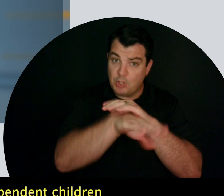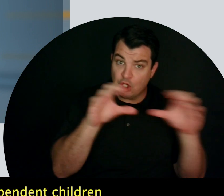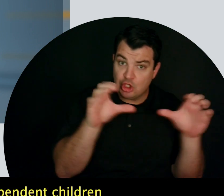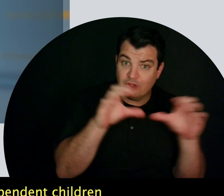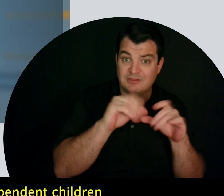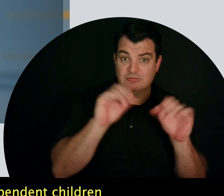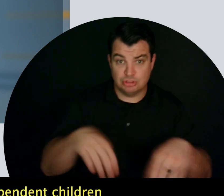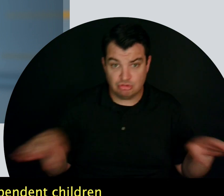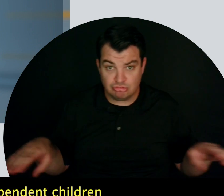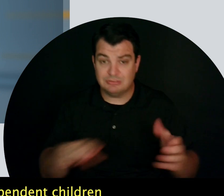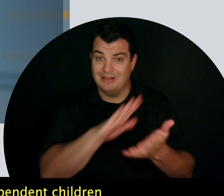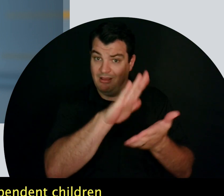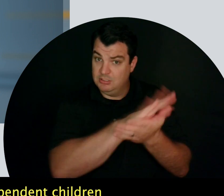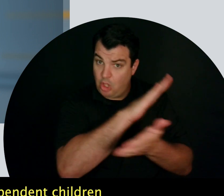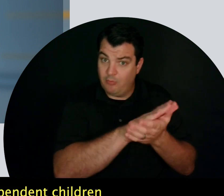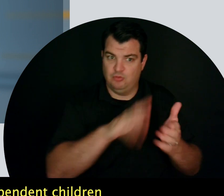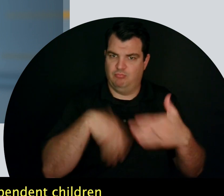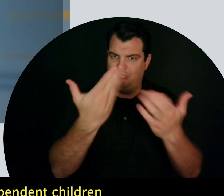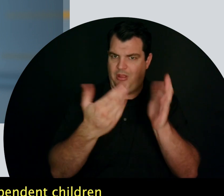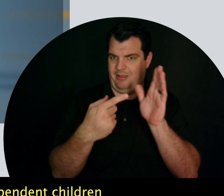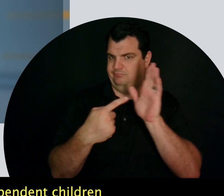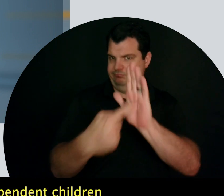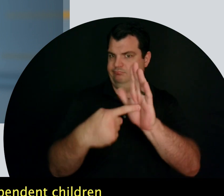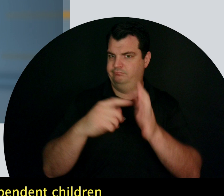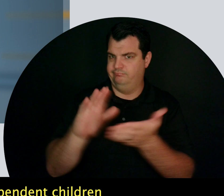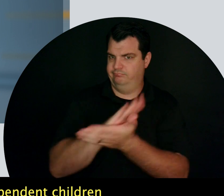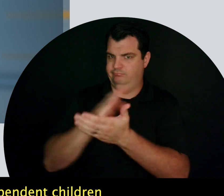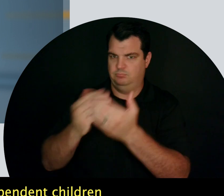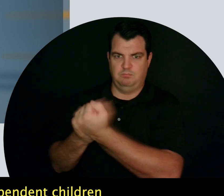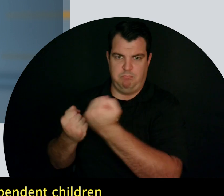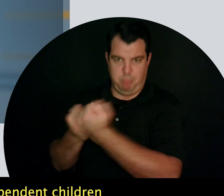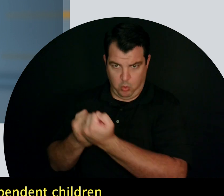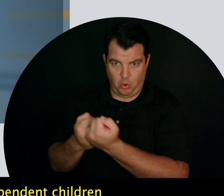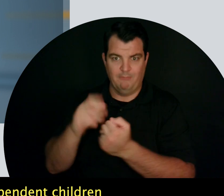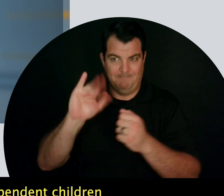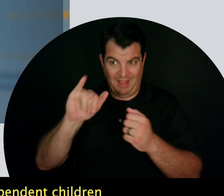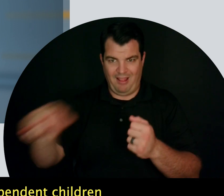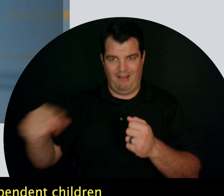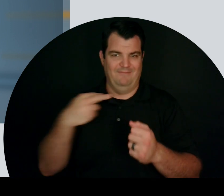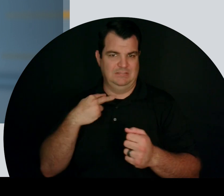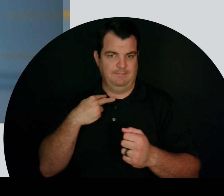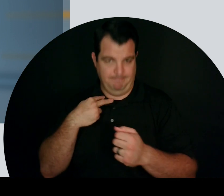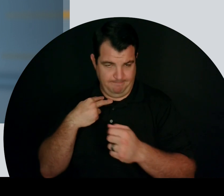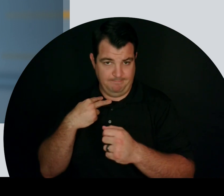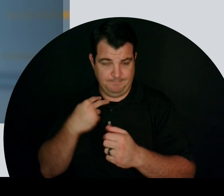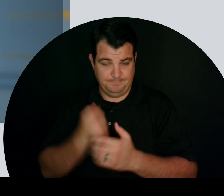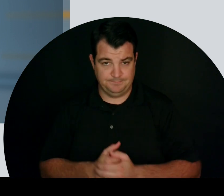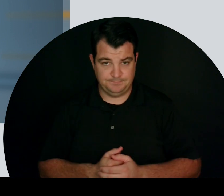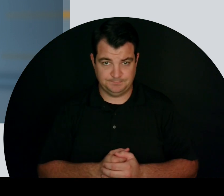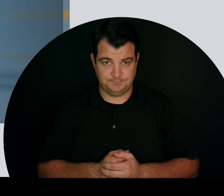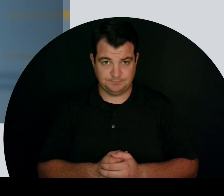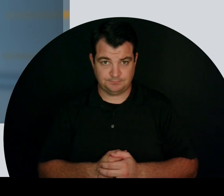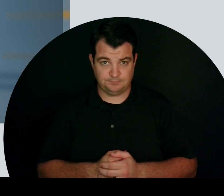birth certificates of any dependent children and or documentation to prove principle support was provided by the victim.